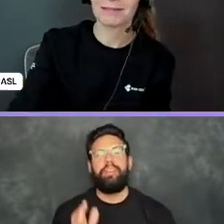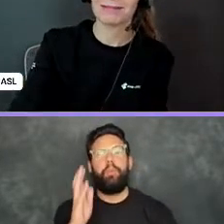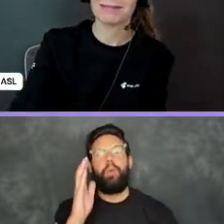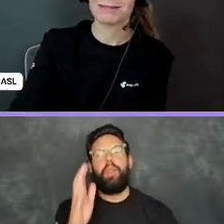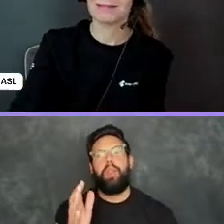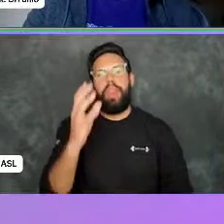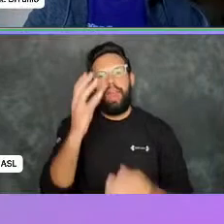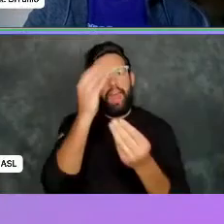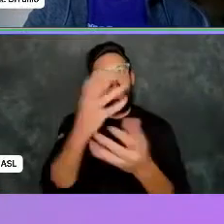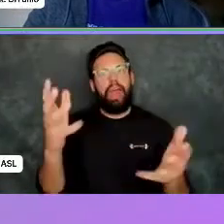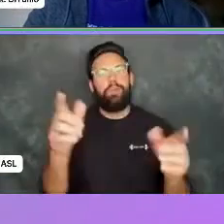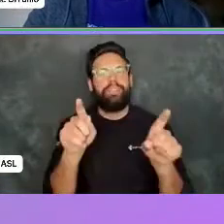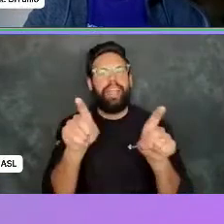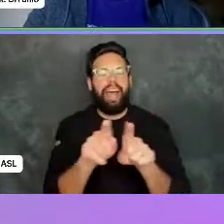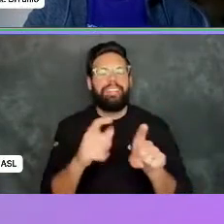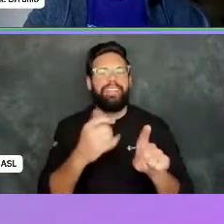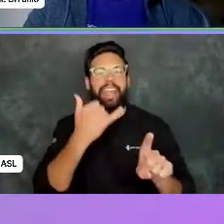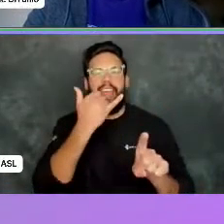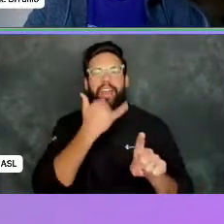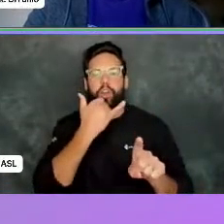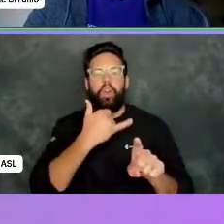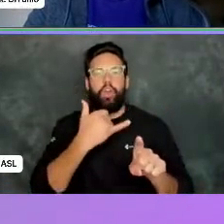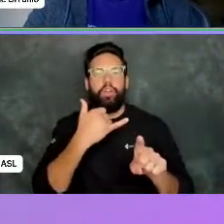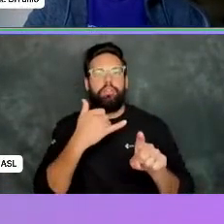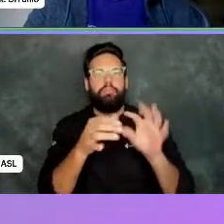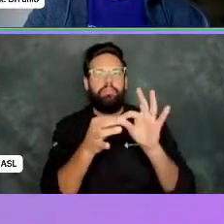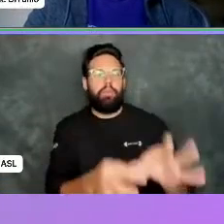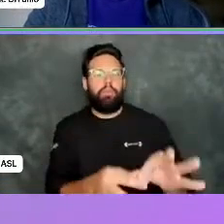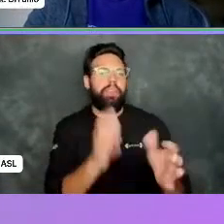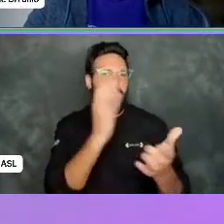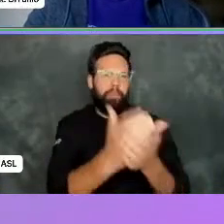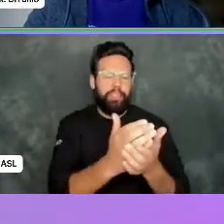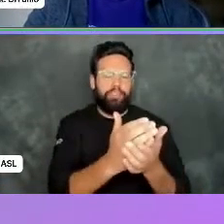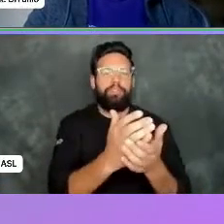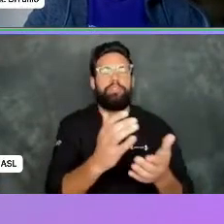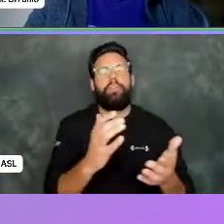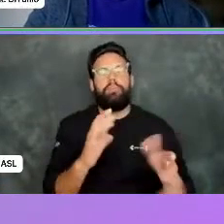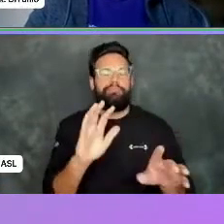you're using assistive technology, that will get